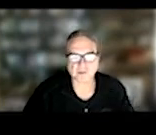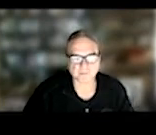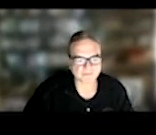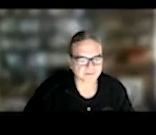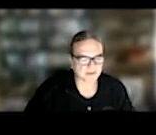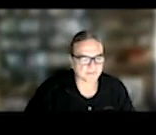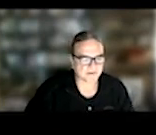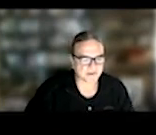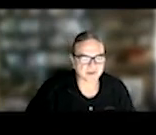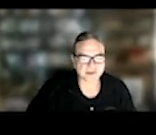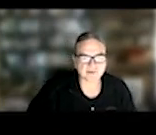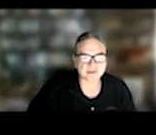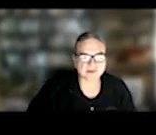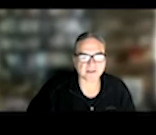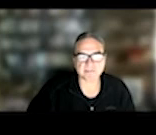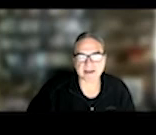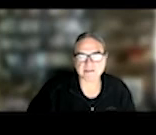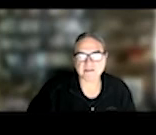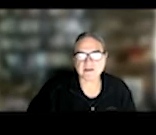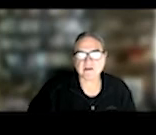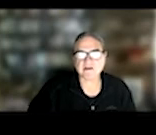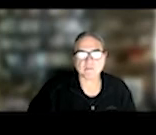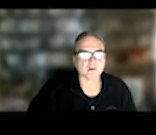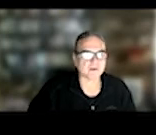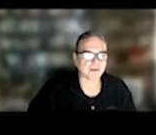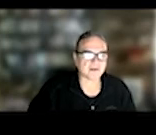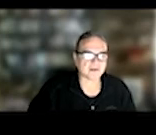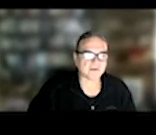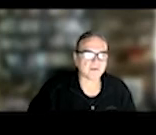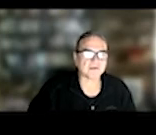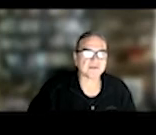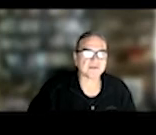we have to think about intergenerational impacts of the work that we can do today.